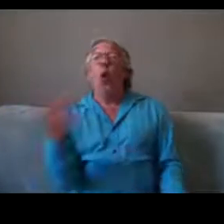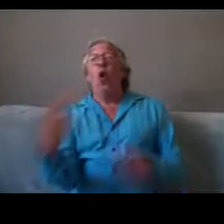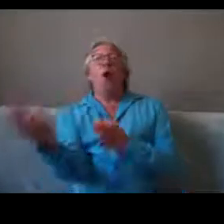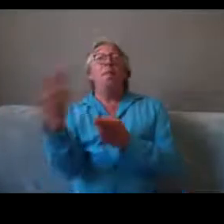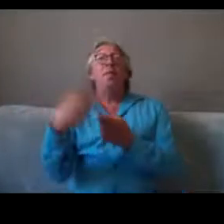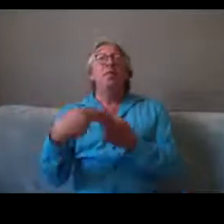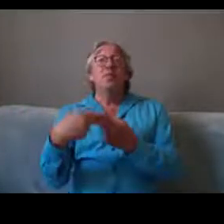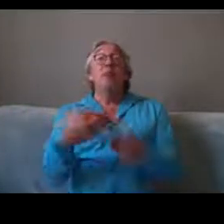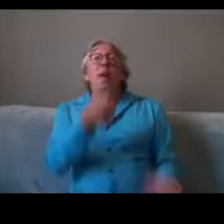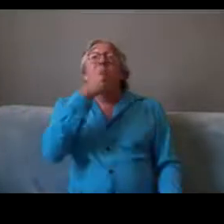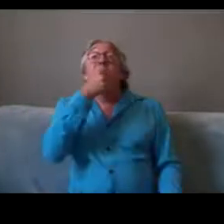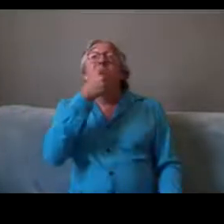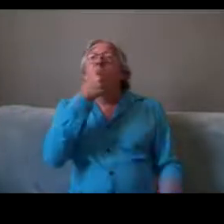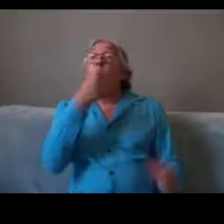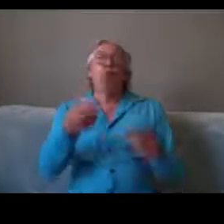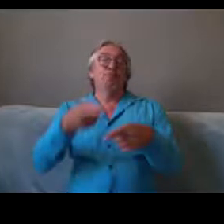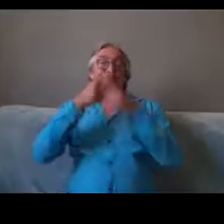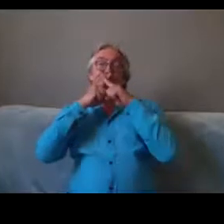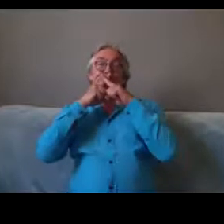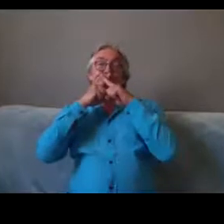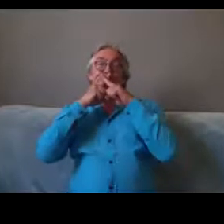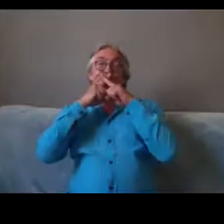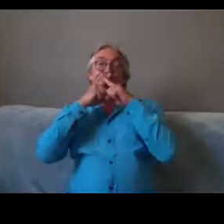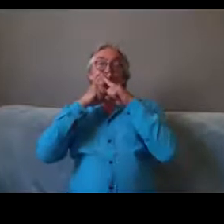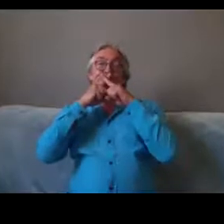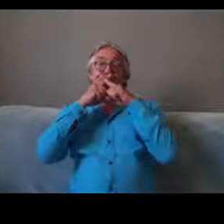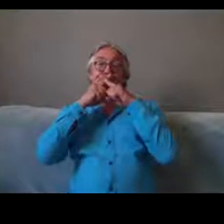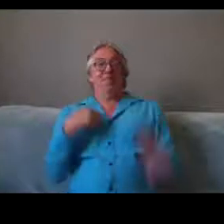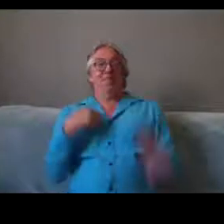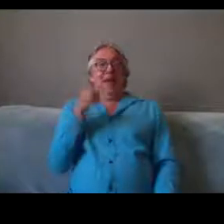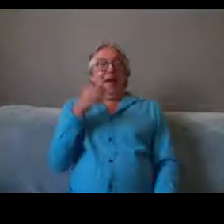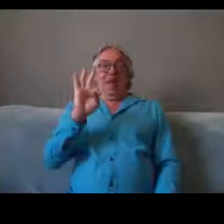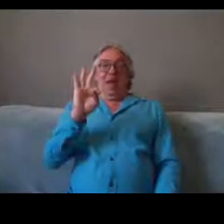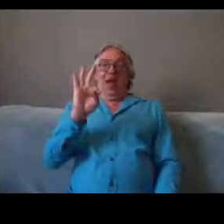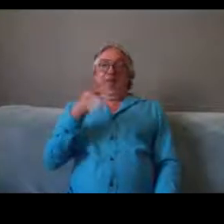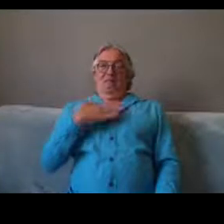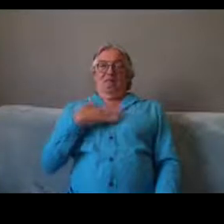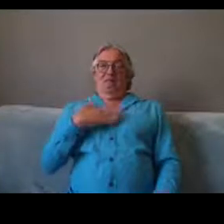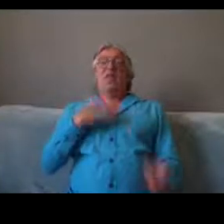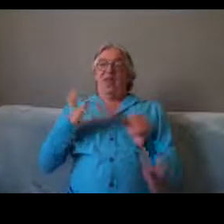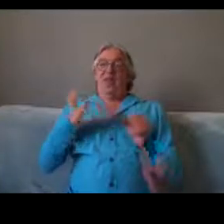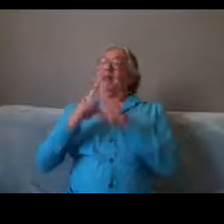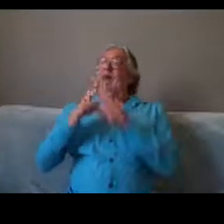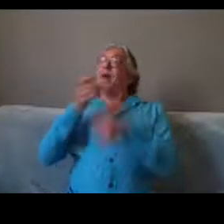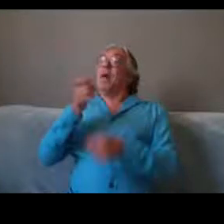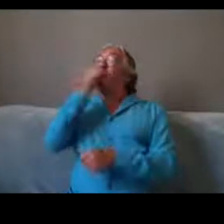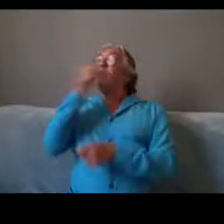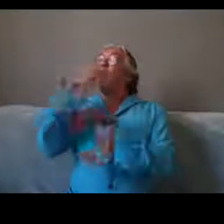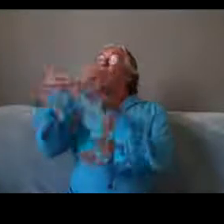We'll have four guests with us. But before introducing them to you,